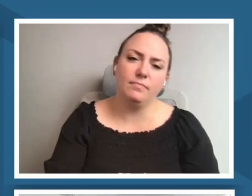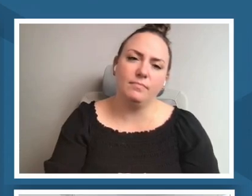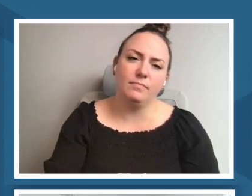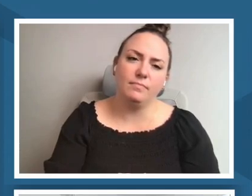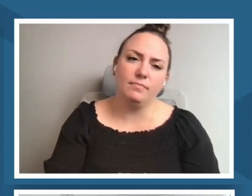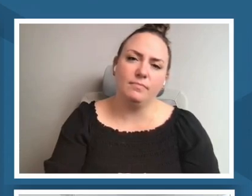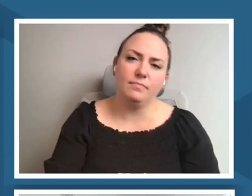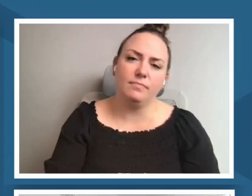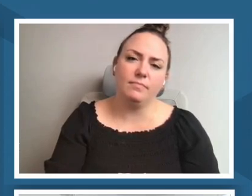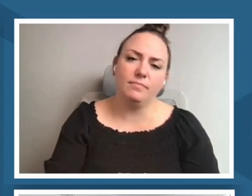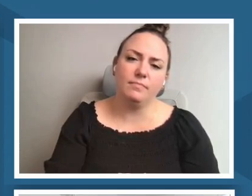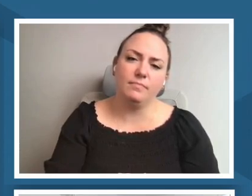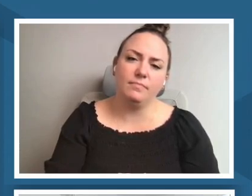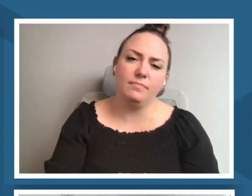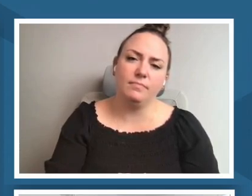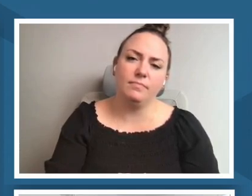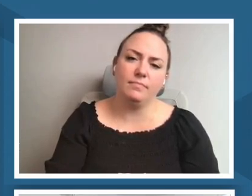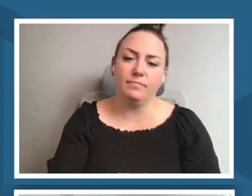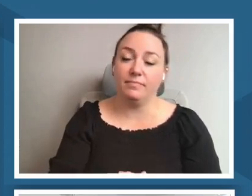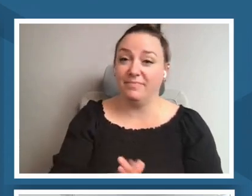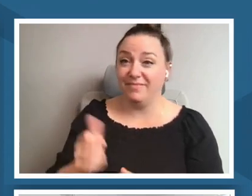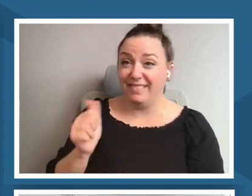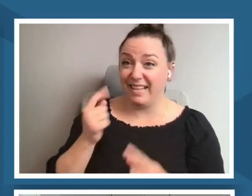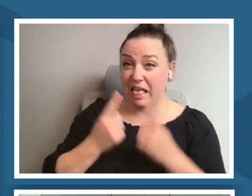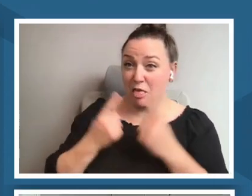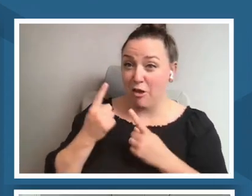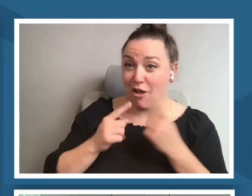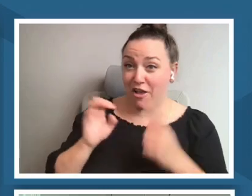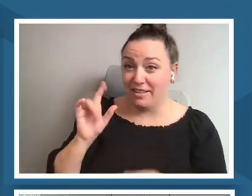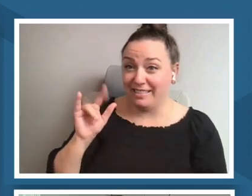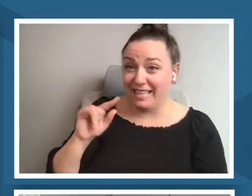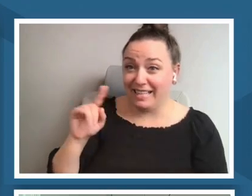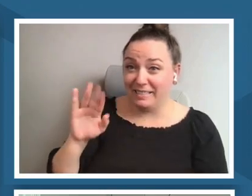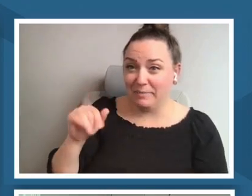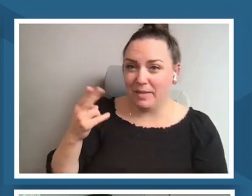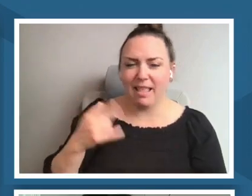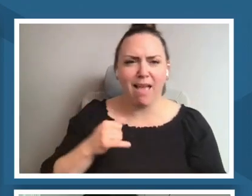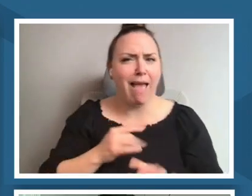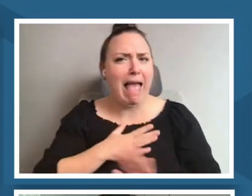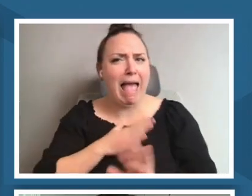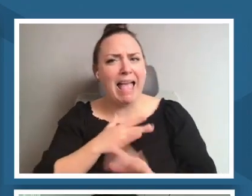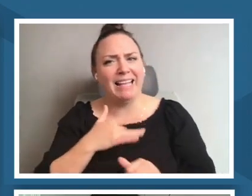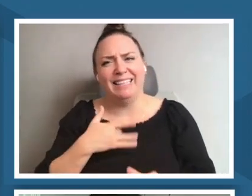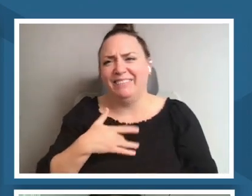i don't have any thoughts elizabeth i mean i feel badly i don't want to put my